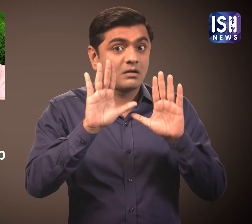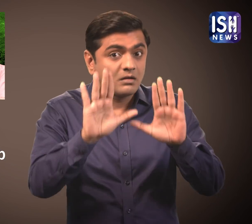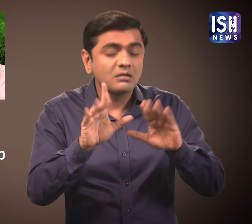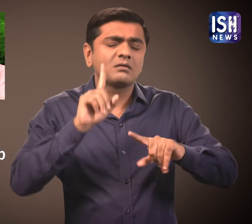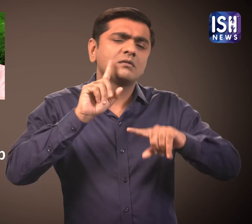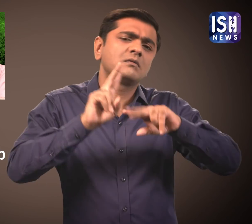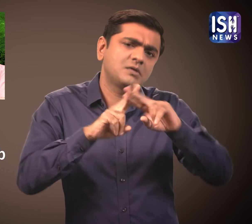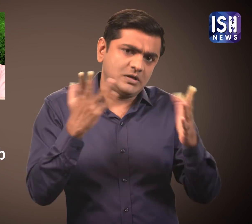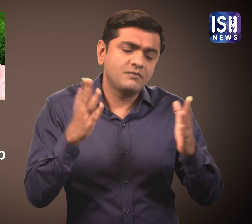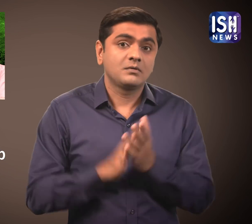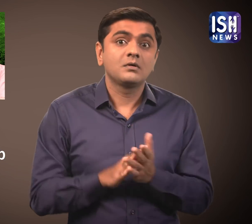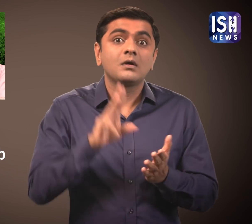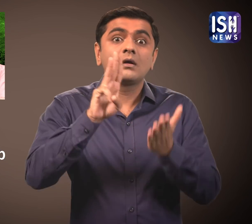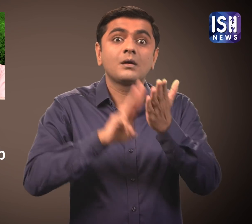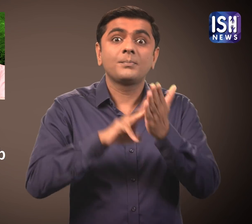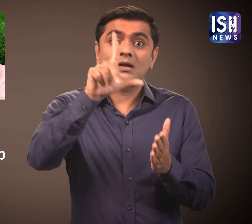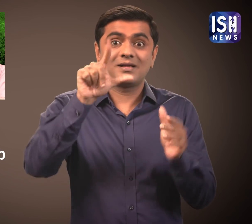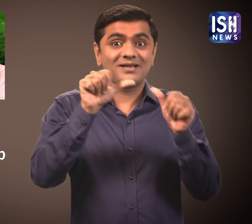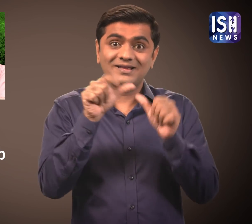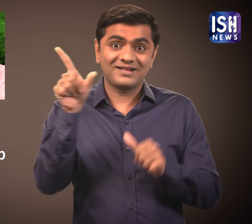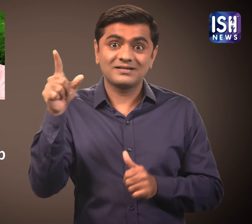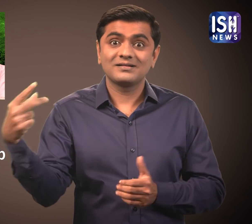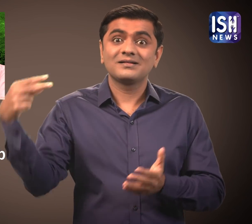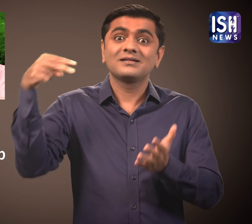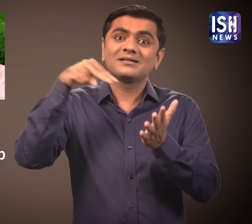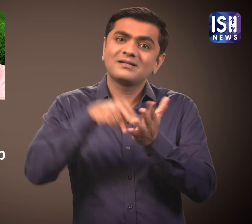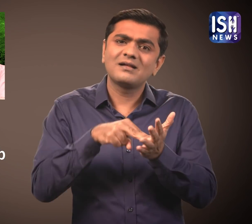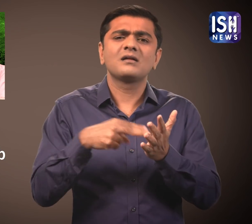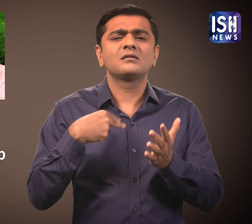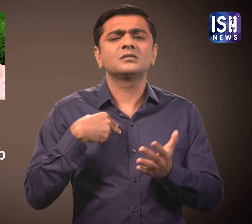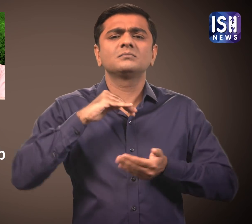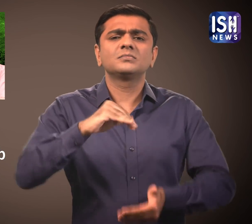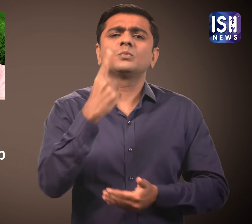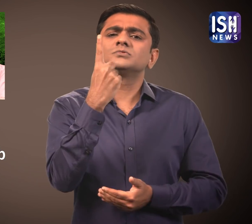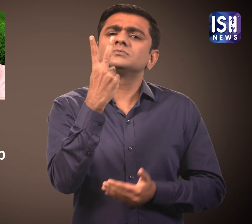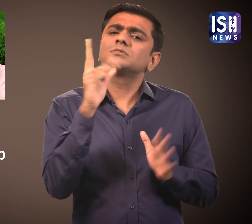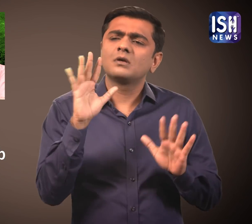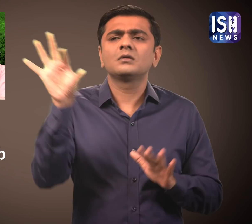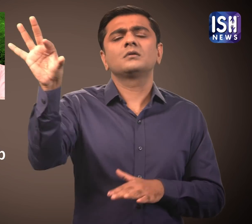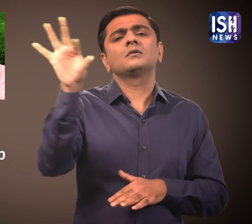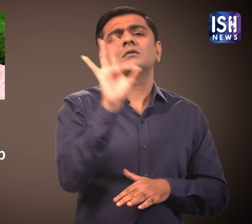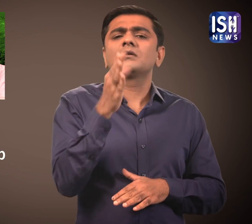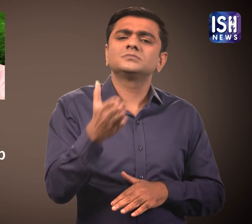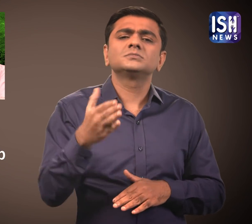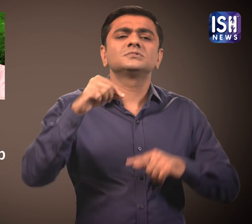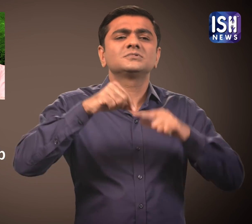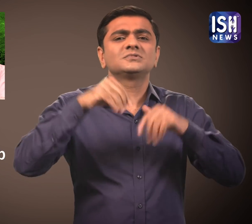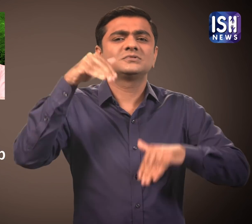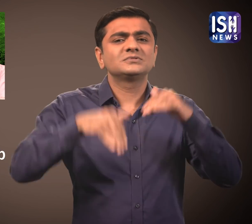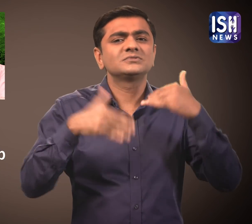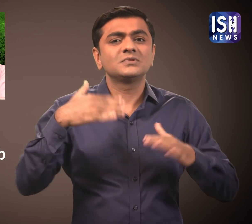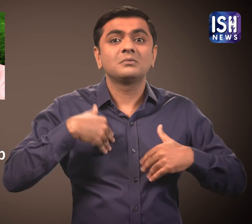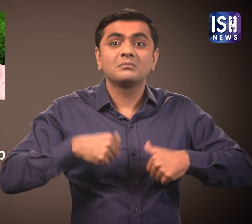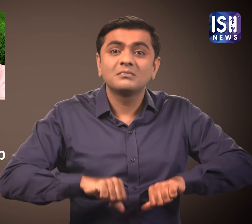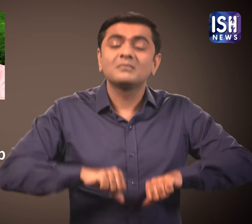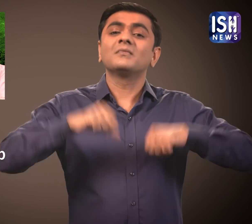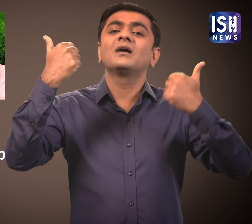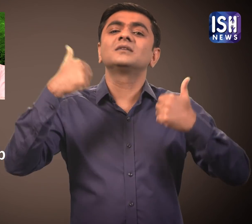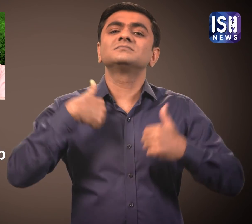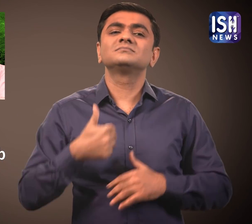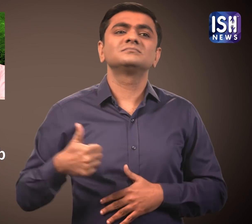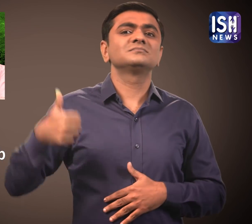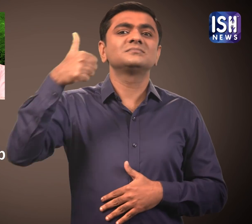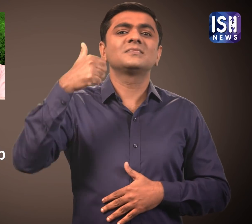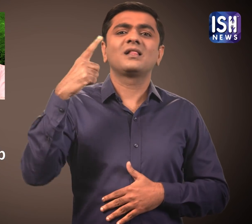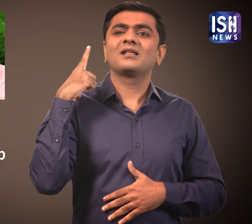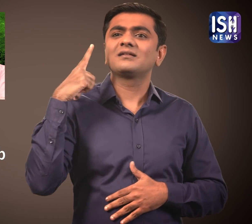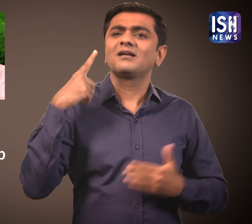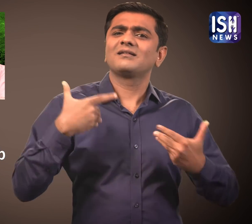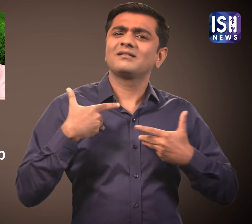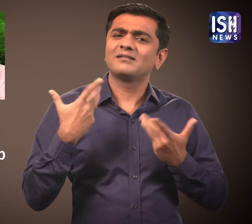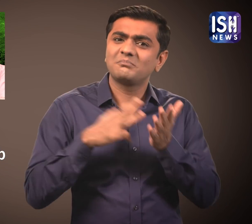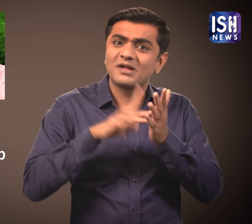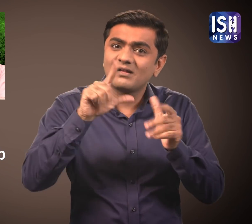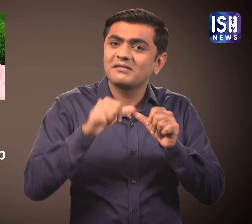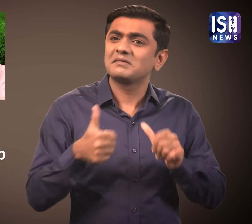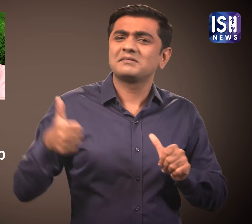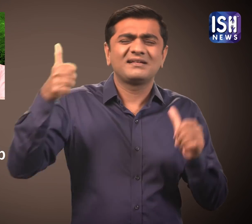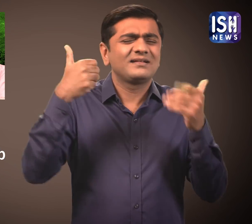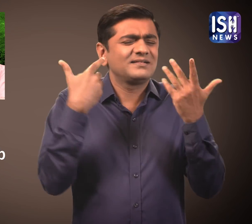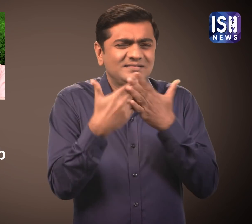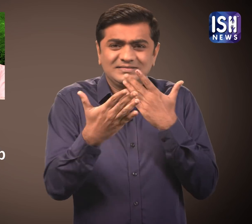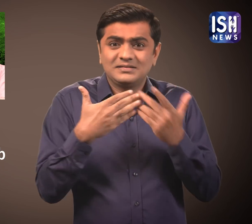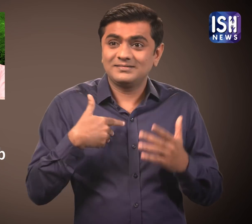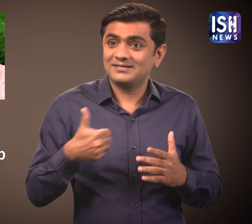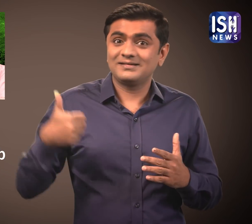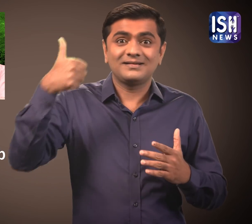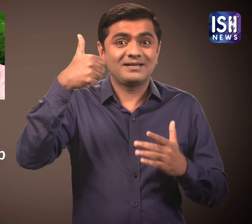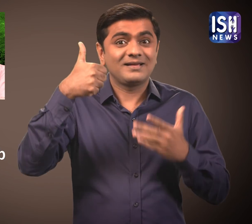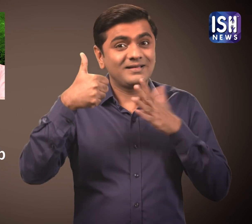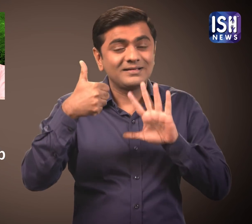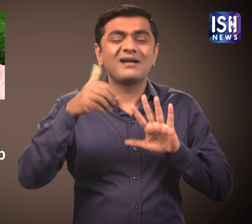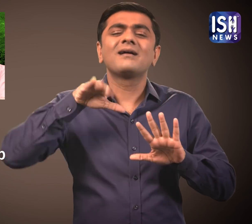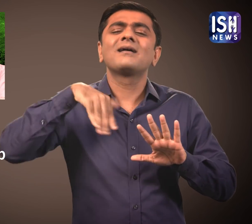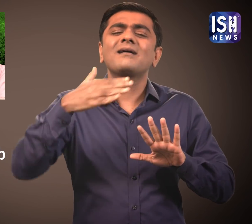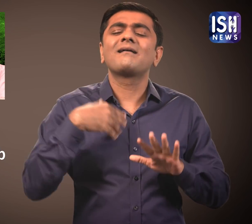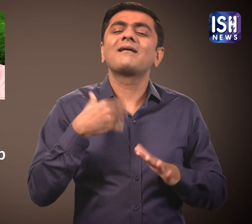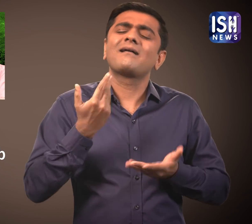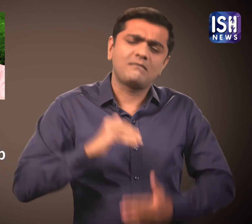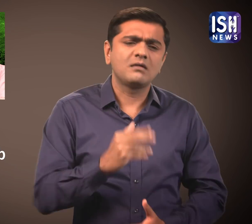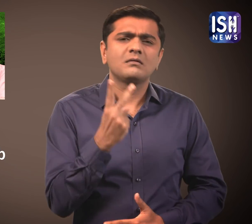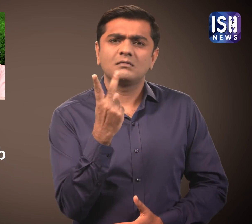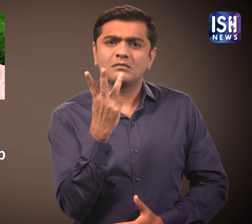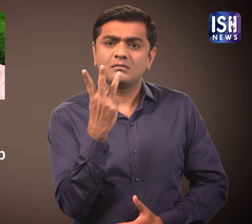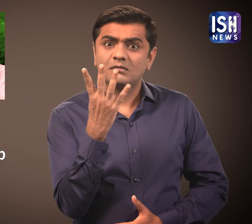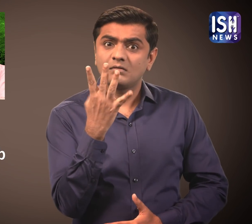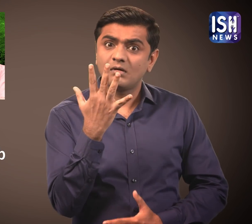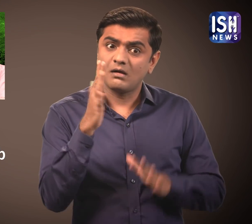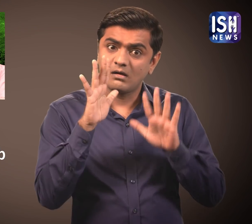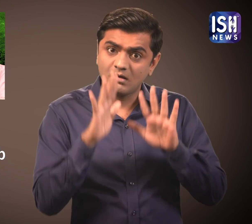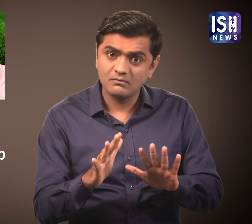If an MLA before being elected he had two children but later gives birth to more children